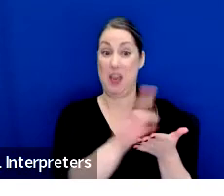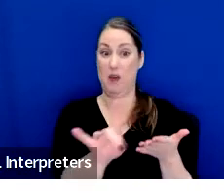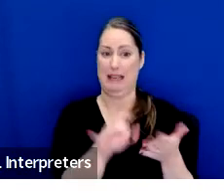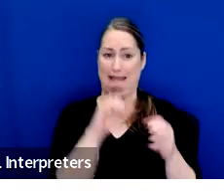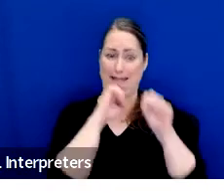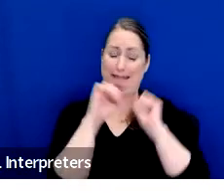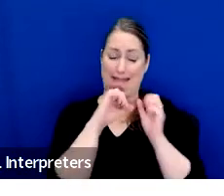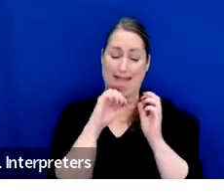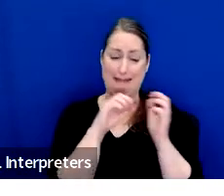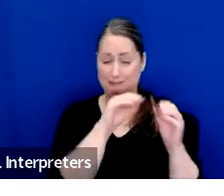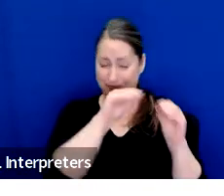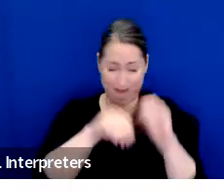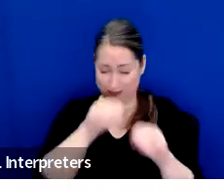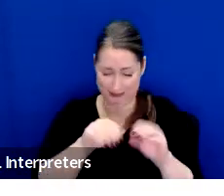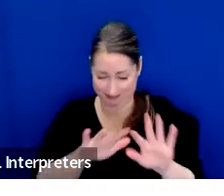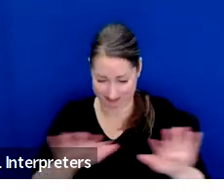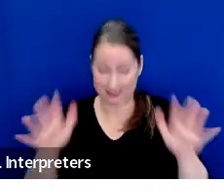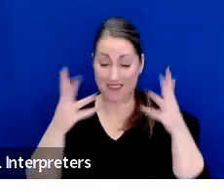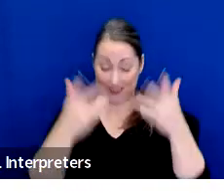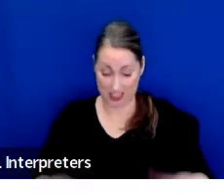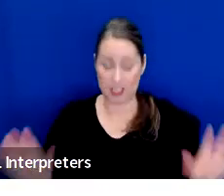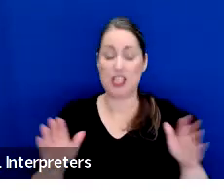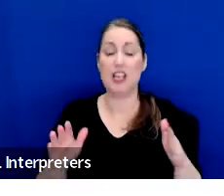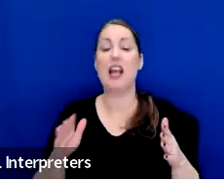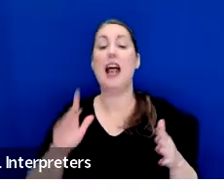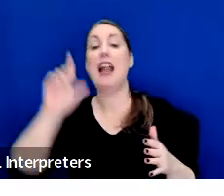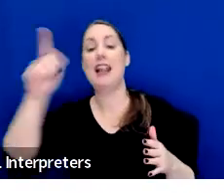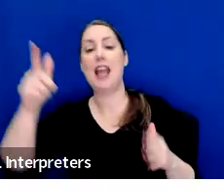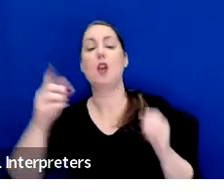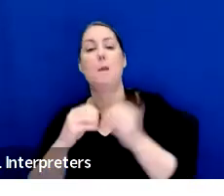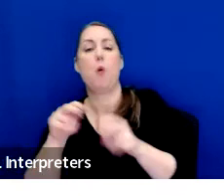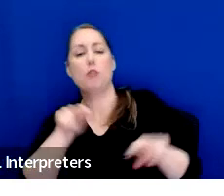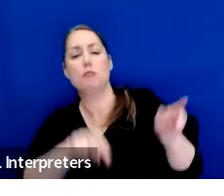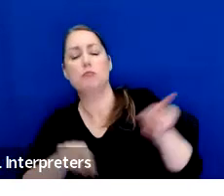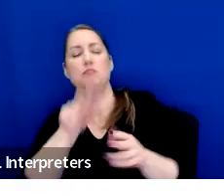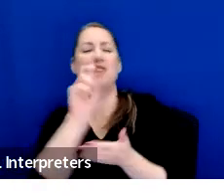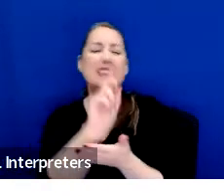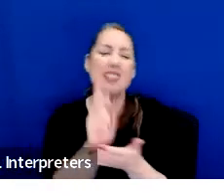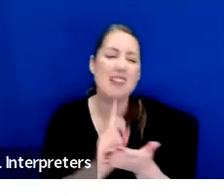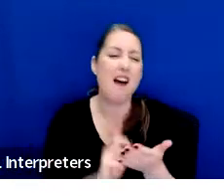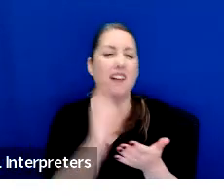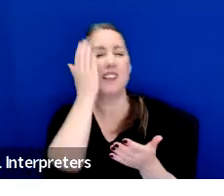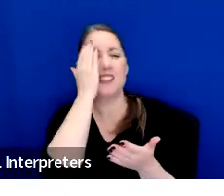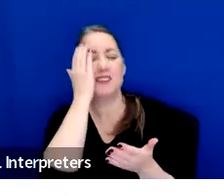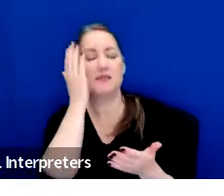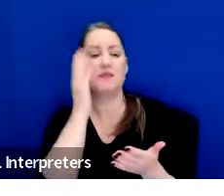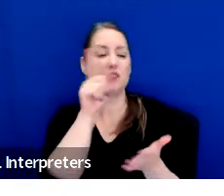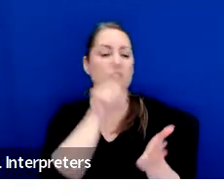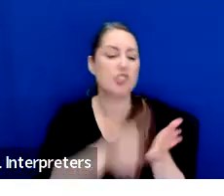you know, do the fine tuning of the design and like the tweaking and like the making things pretty at that point.